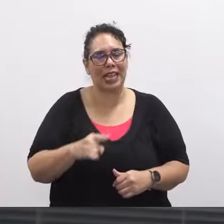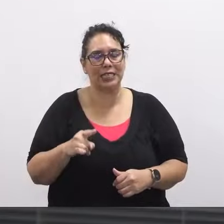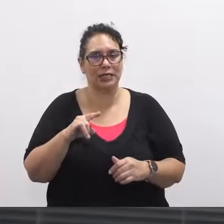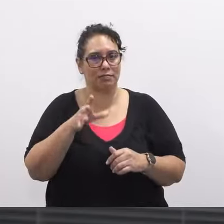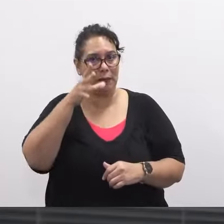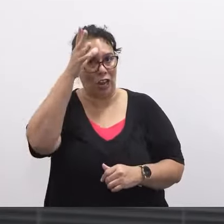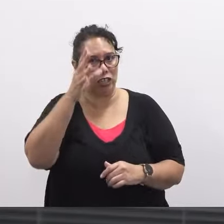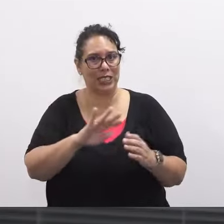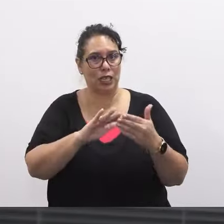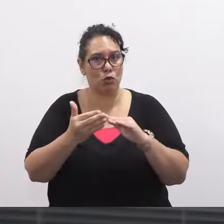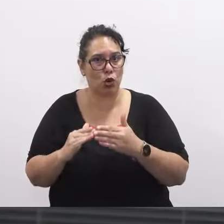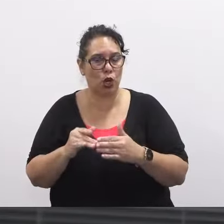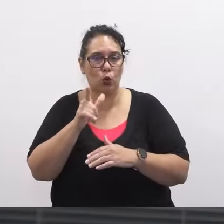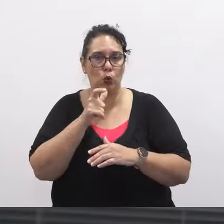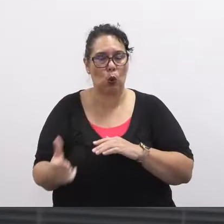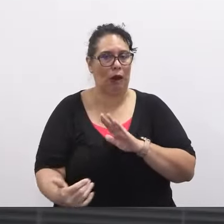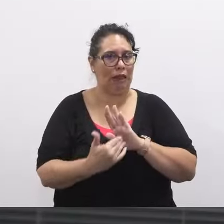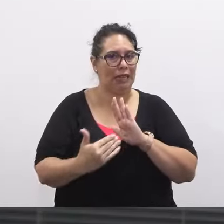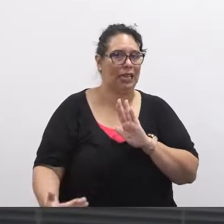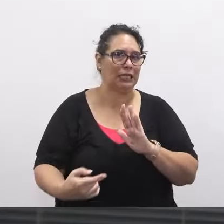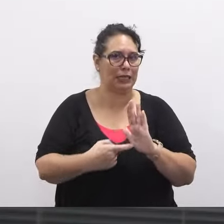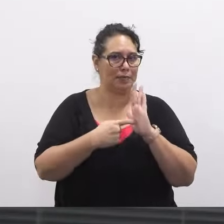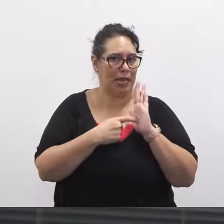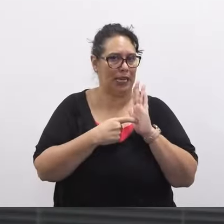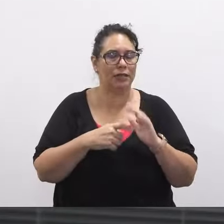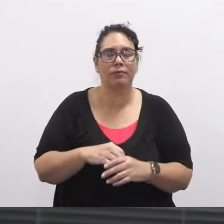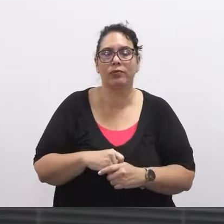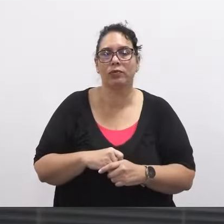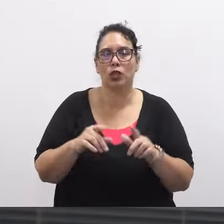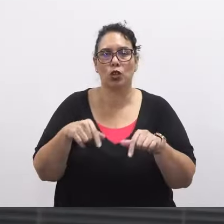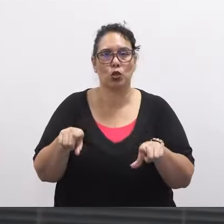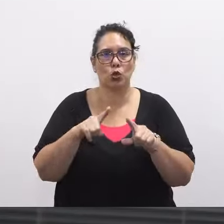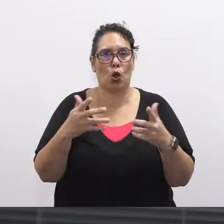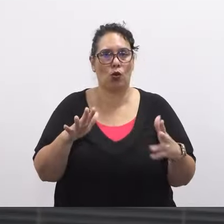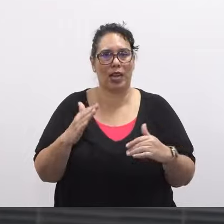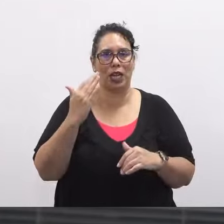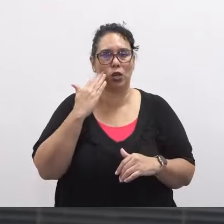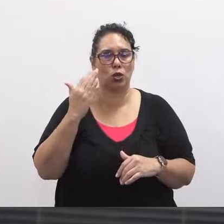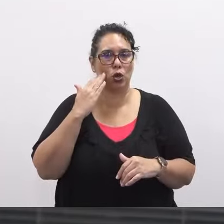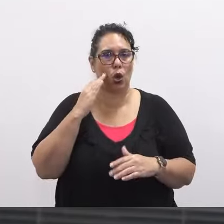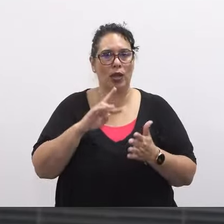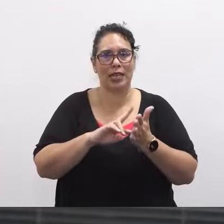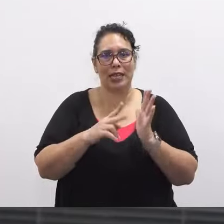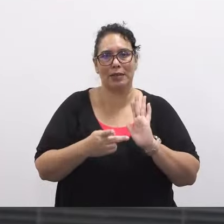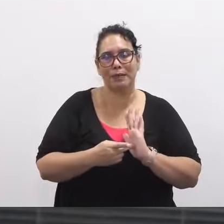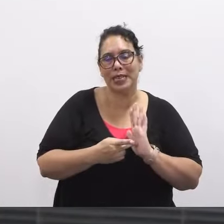who are against these mandates. As you already know the meaning of the word does not mean law.